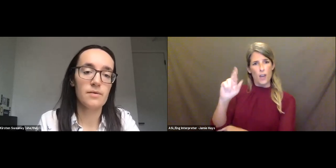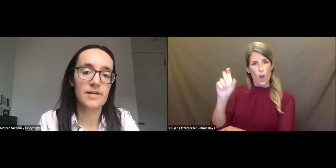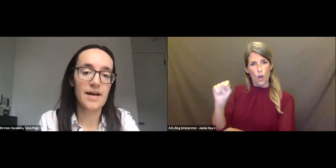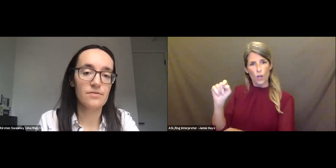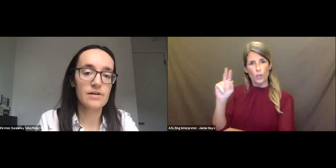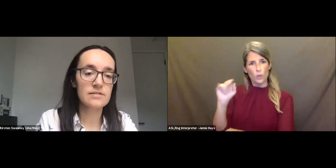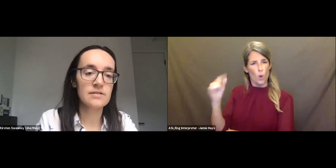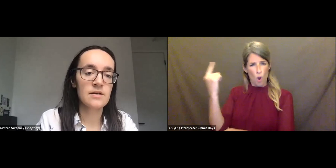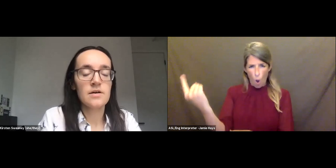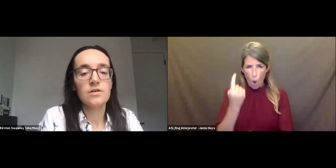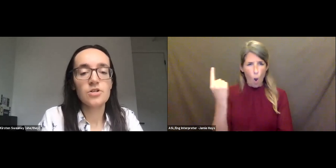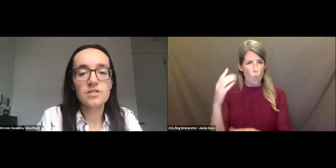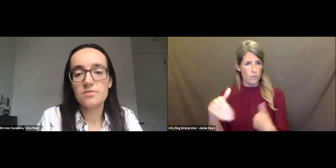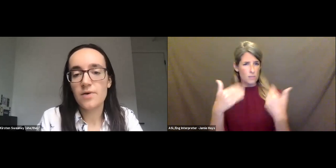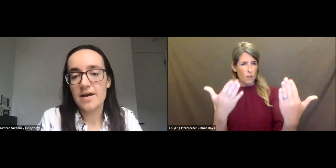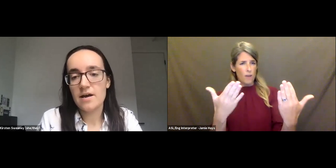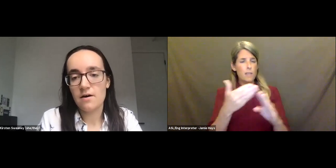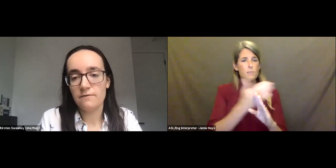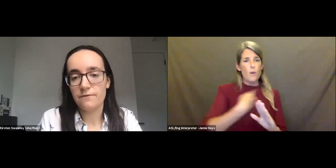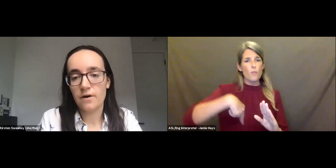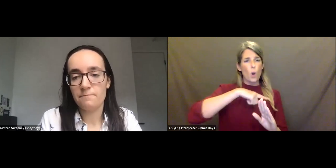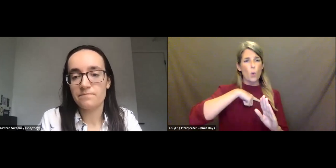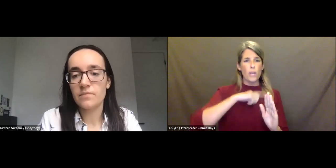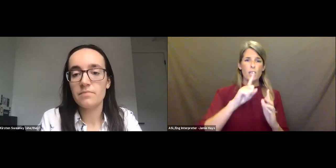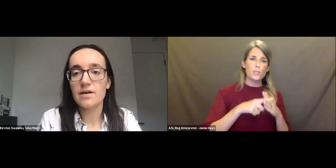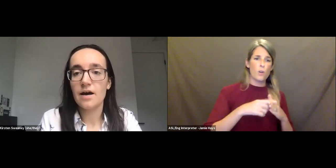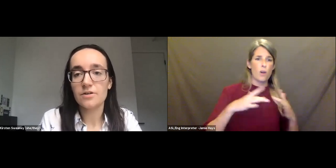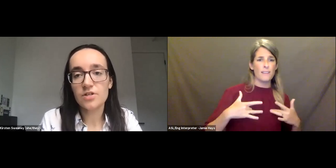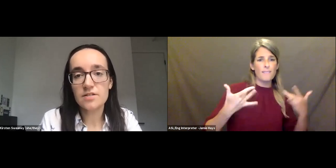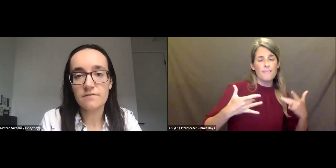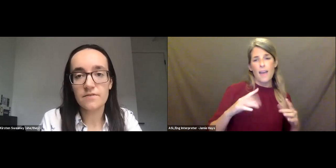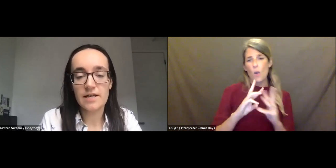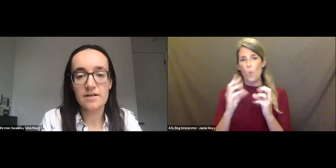public gatherings just as a way of being conscious of the land